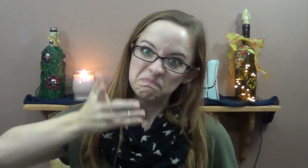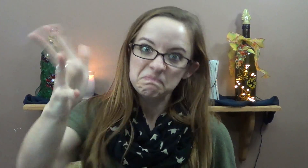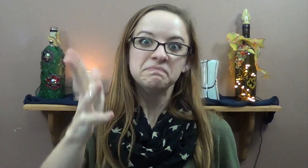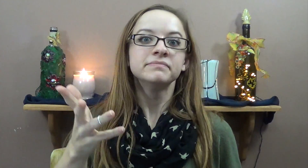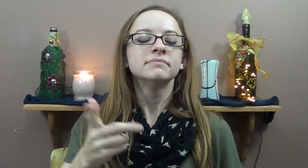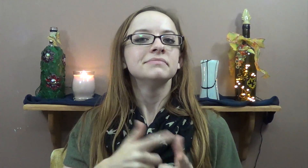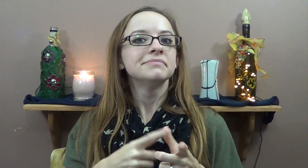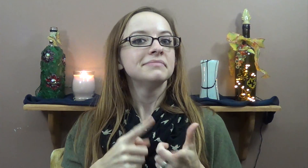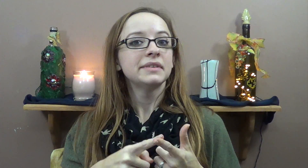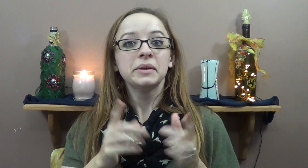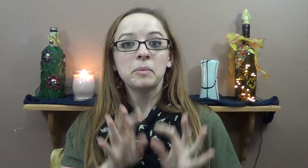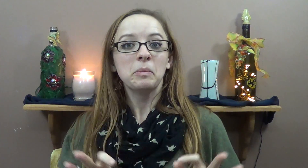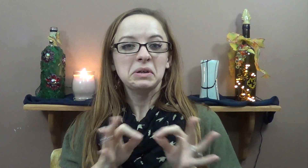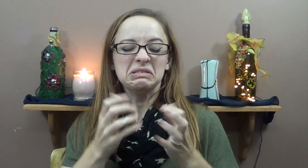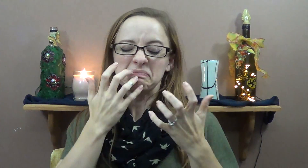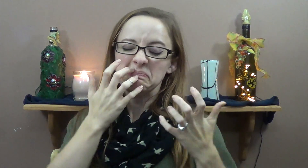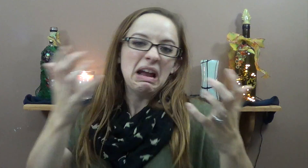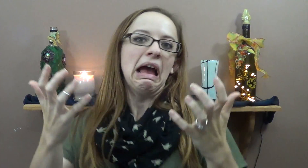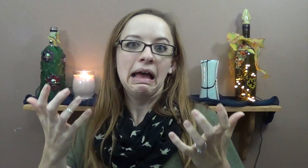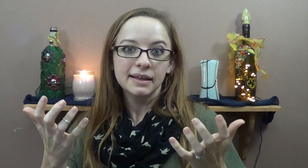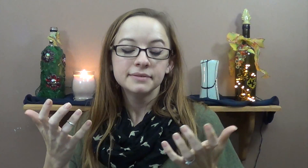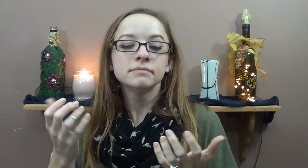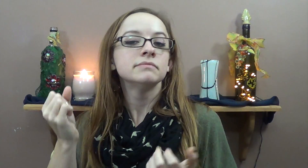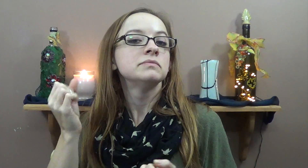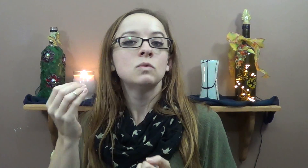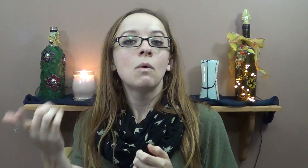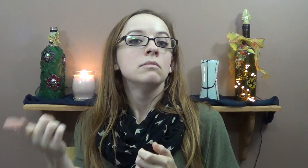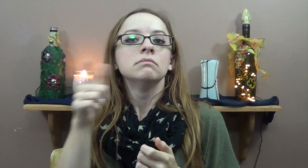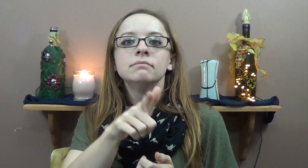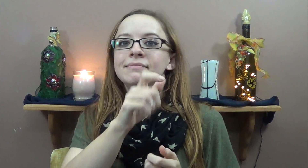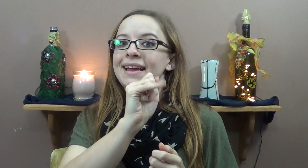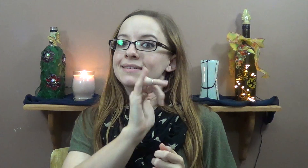So "I'm upset", if you're really mad you know you're gonna scream at them.